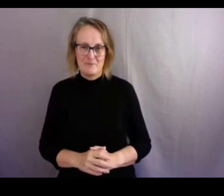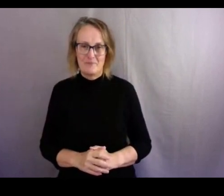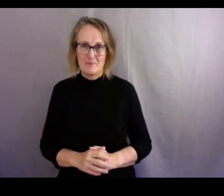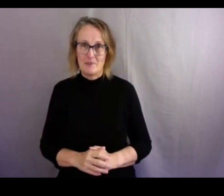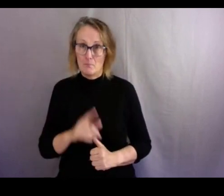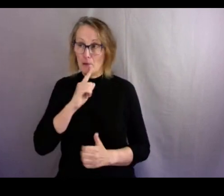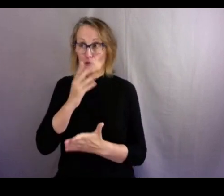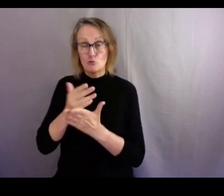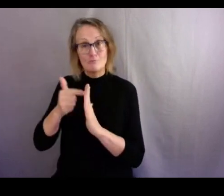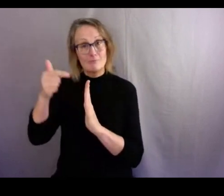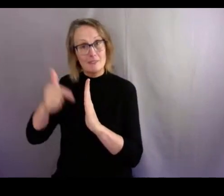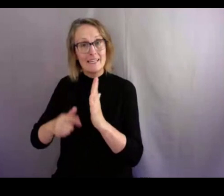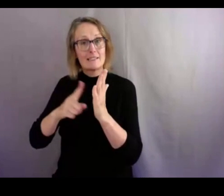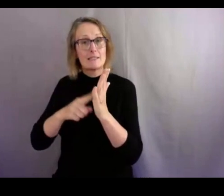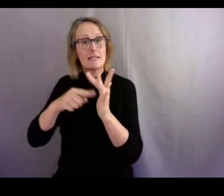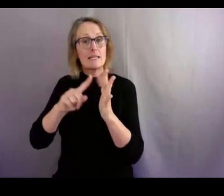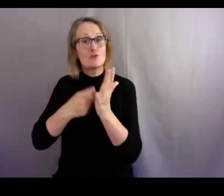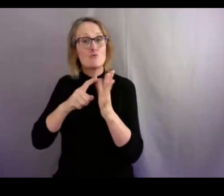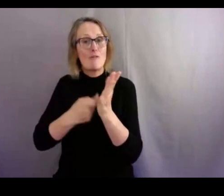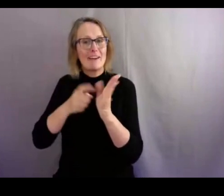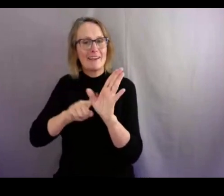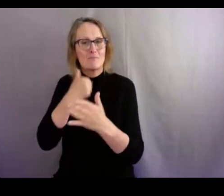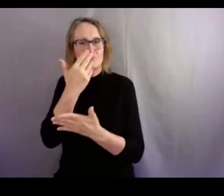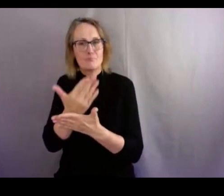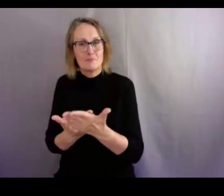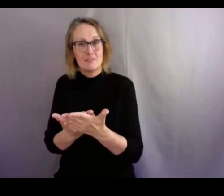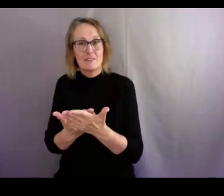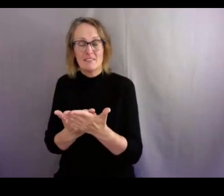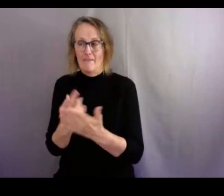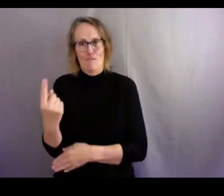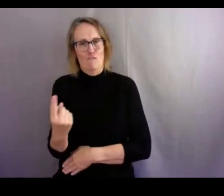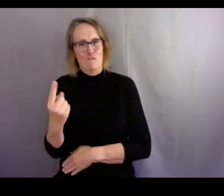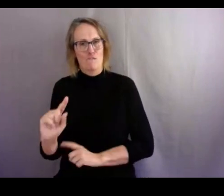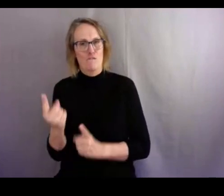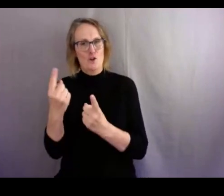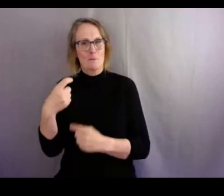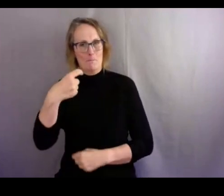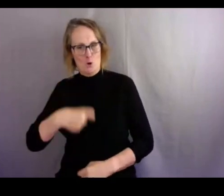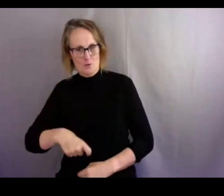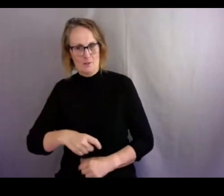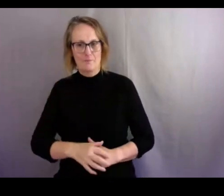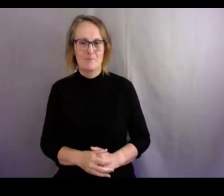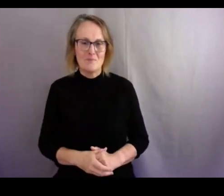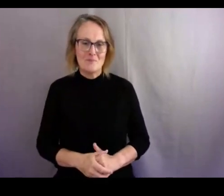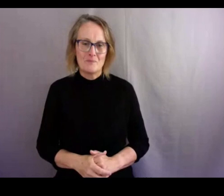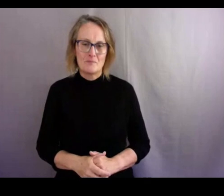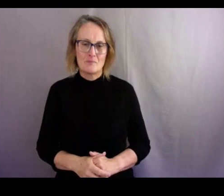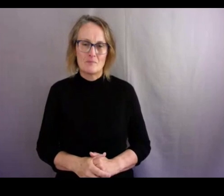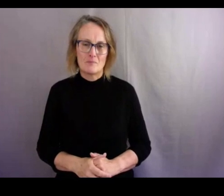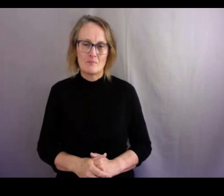told at the first person. The detail was very much in vogue in the 19th century stemming from oral tradition,